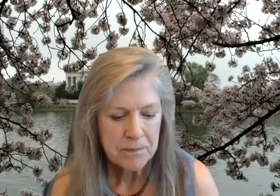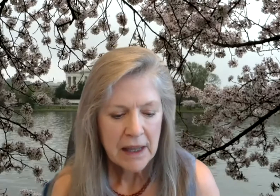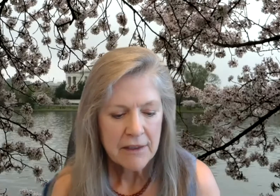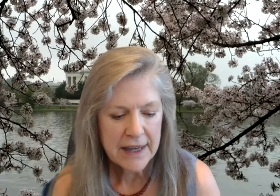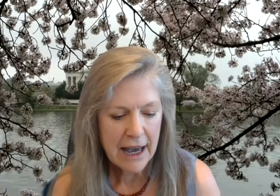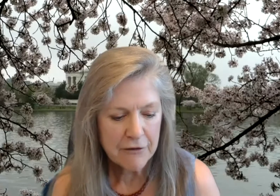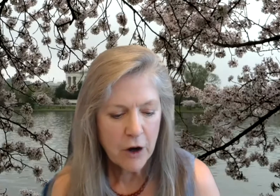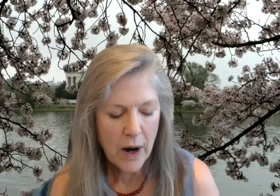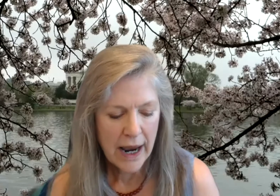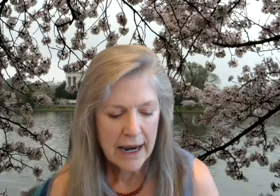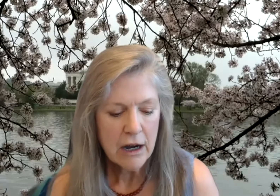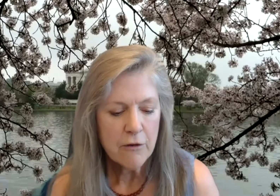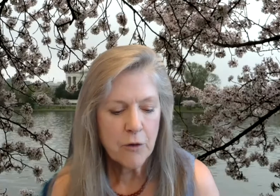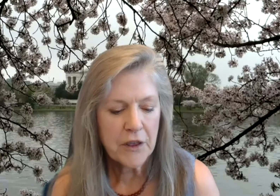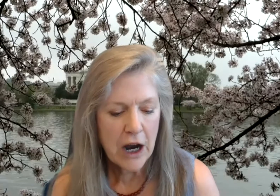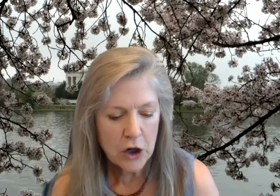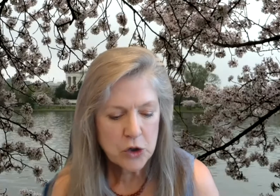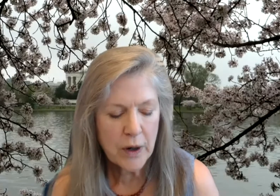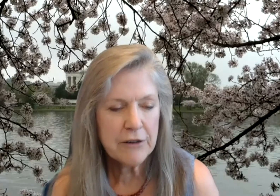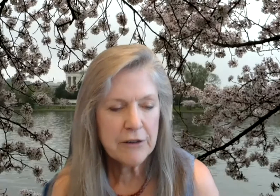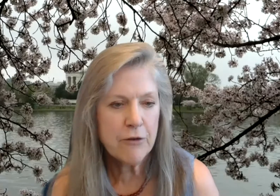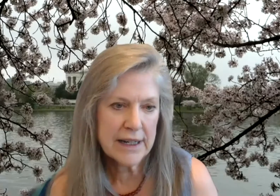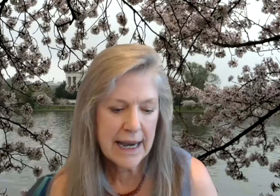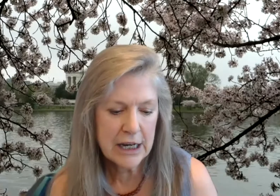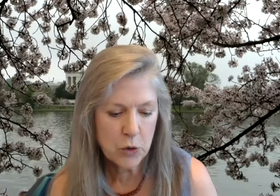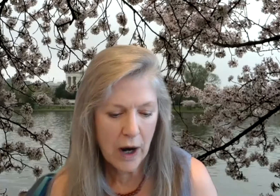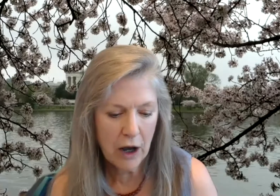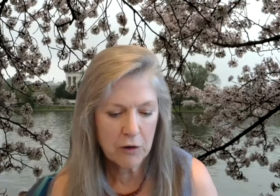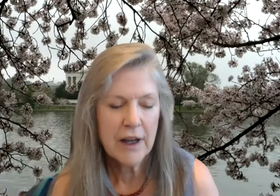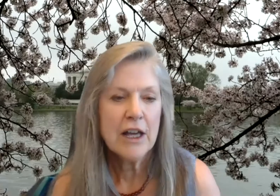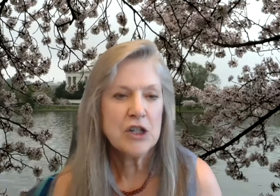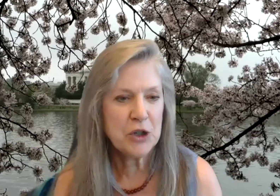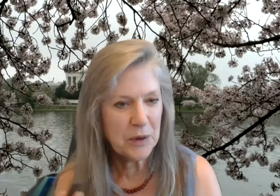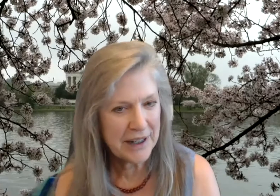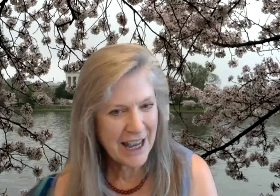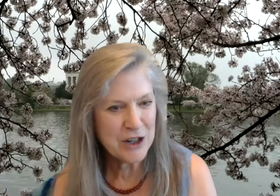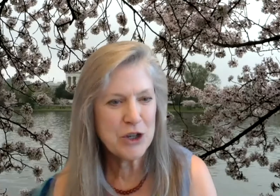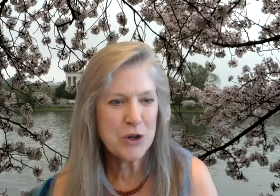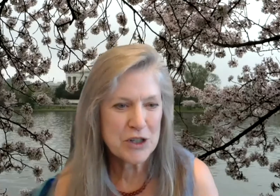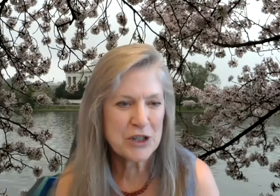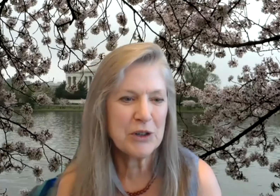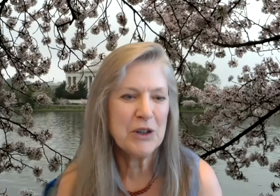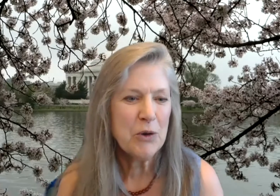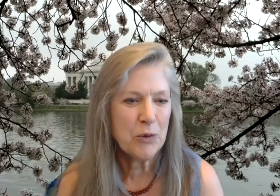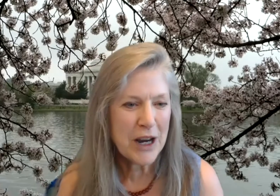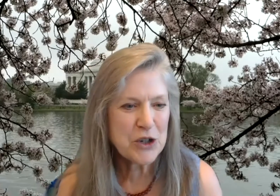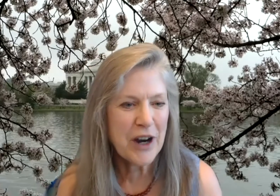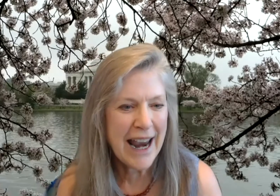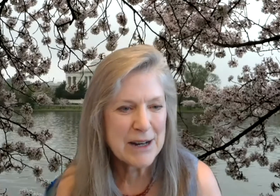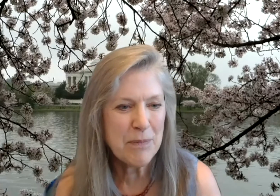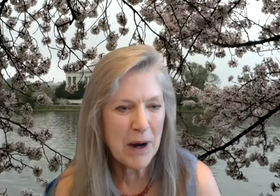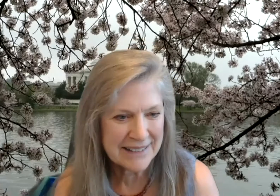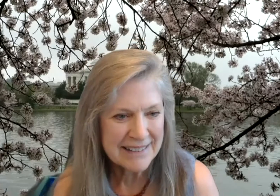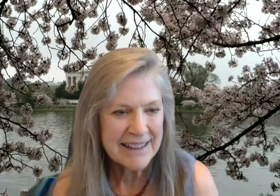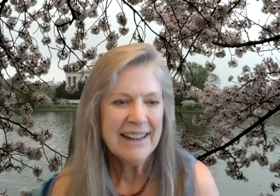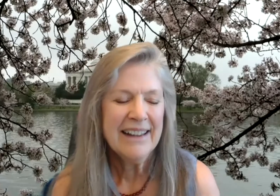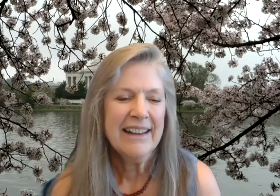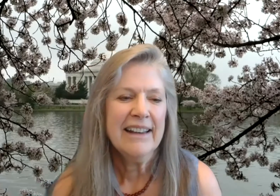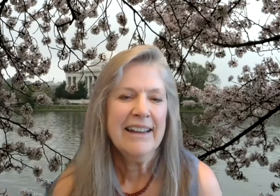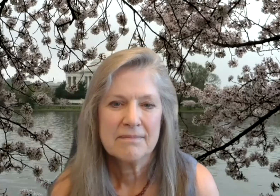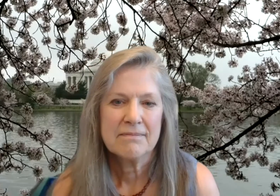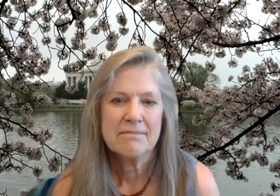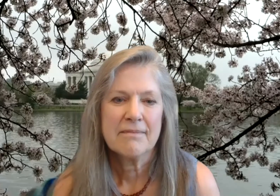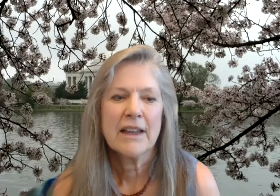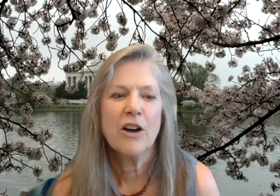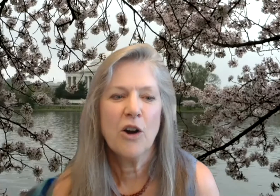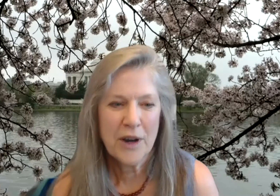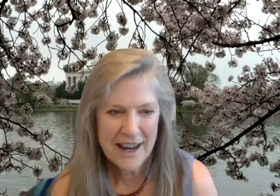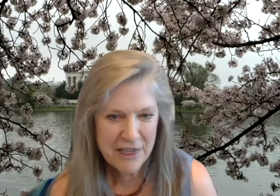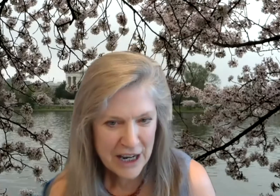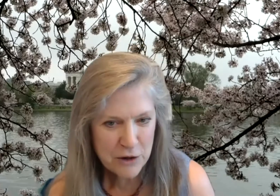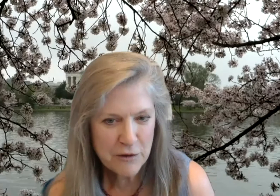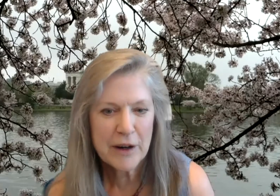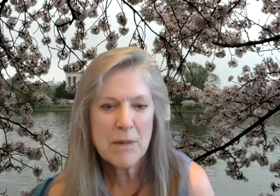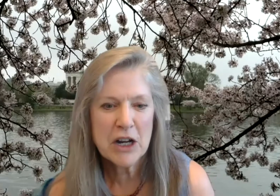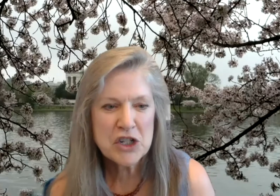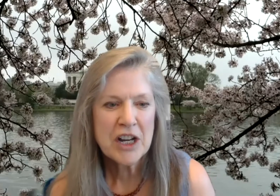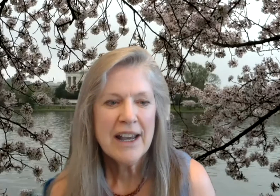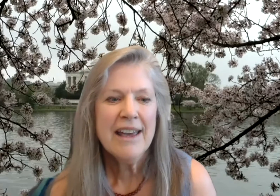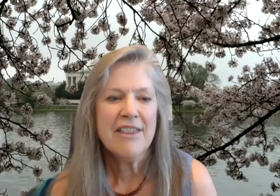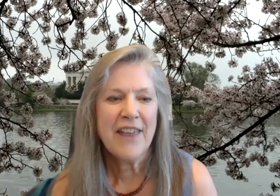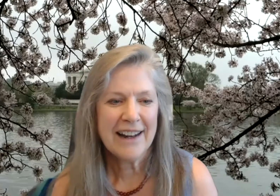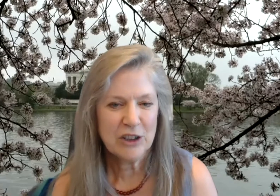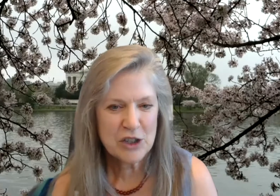the FOA for the R24 and K12 to use the Raise Hand button. Thank you very much. That looks